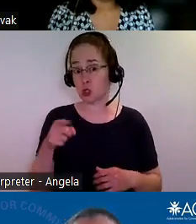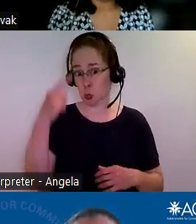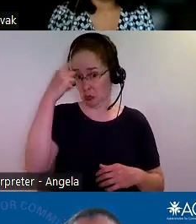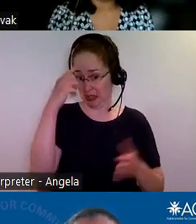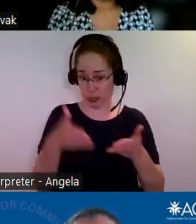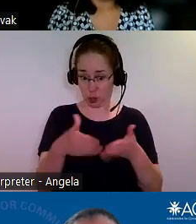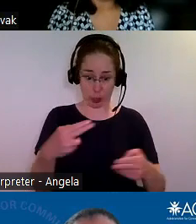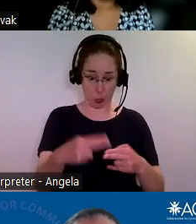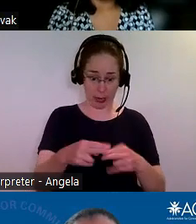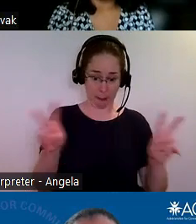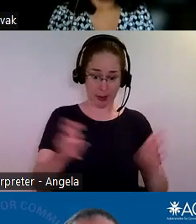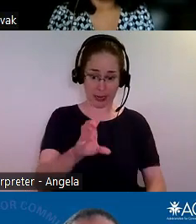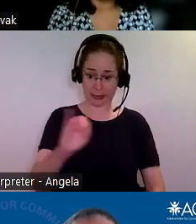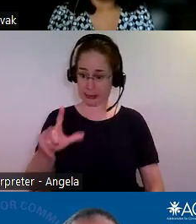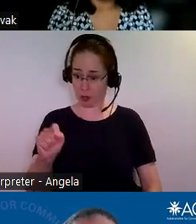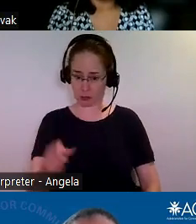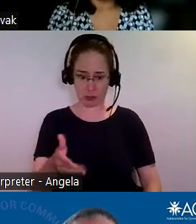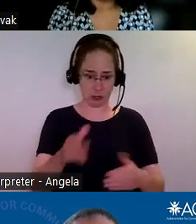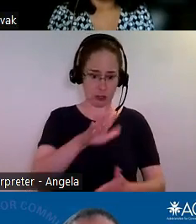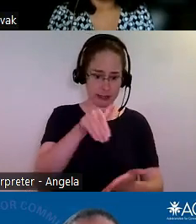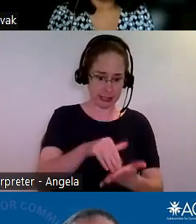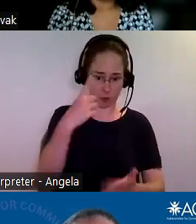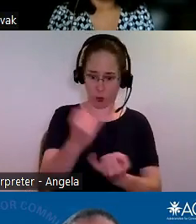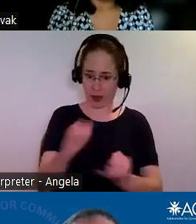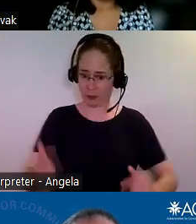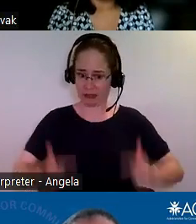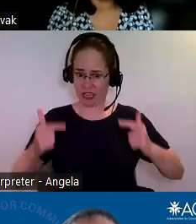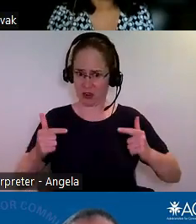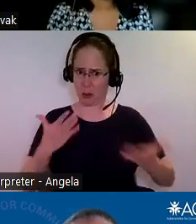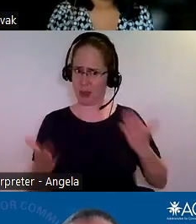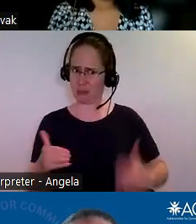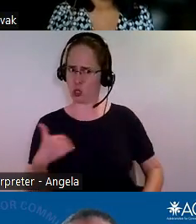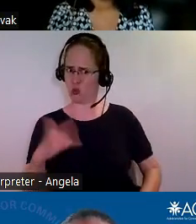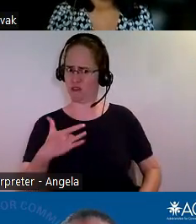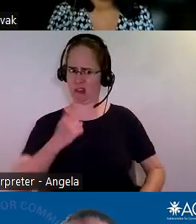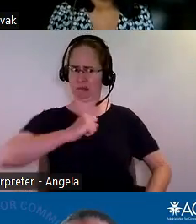Center for Independent Living, could be initially off-putting for youth? For example,